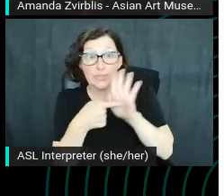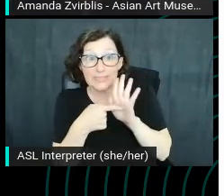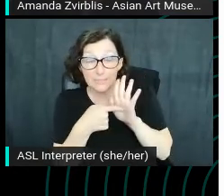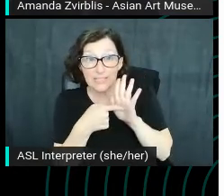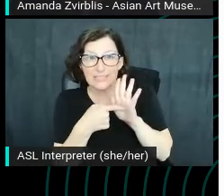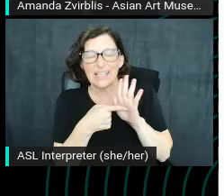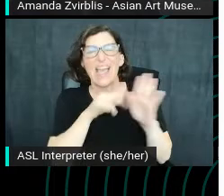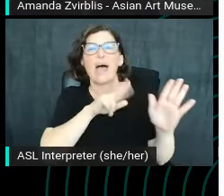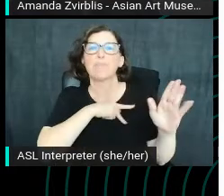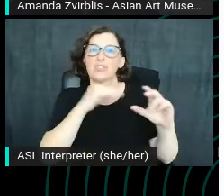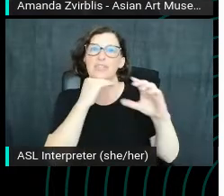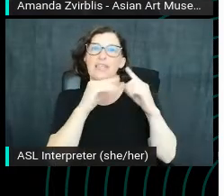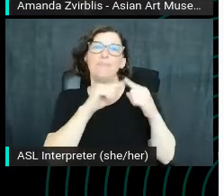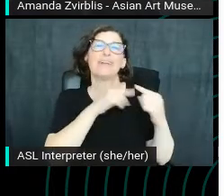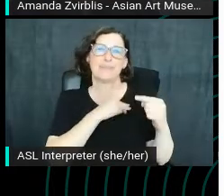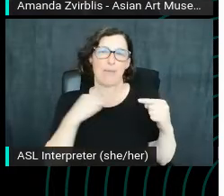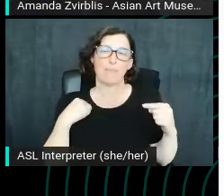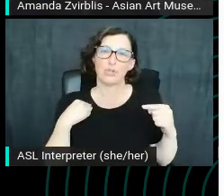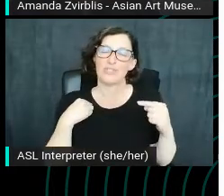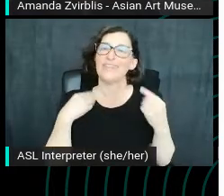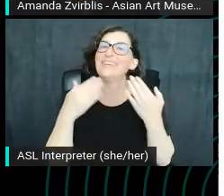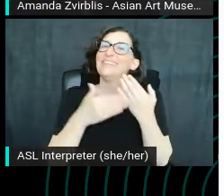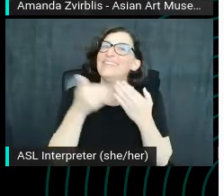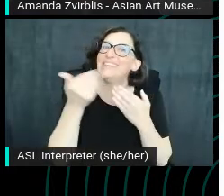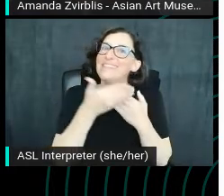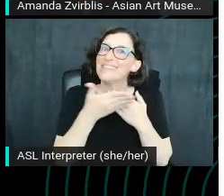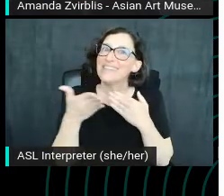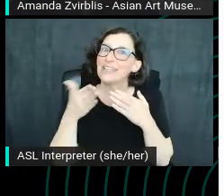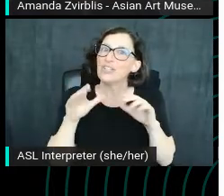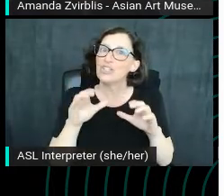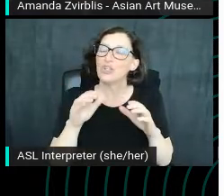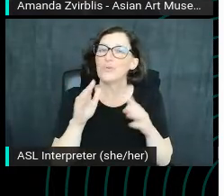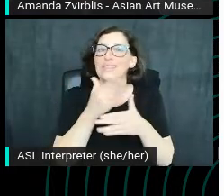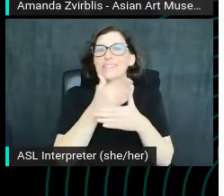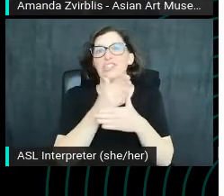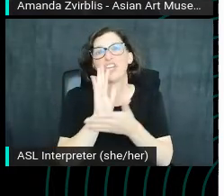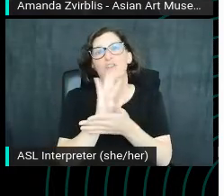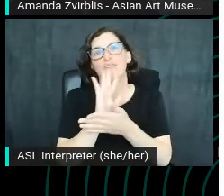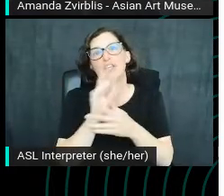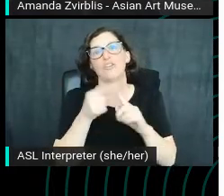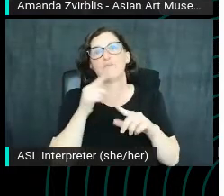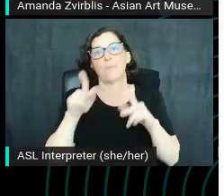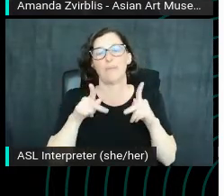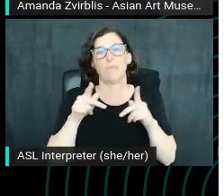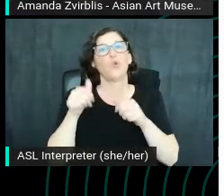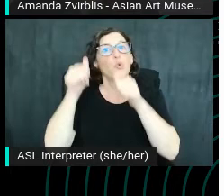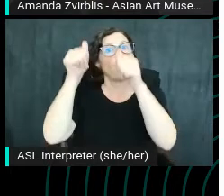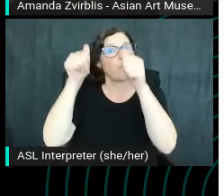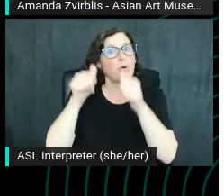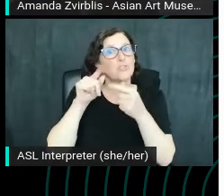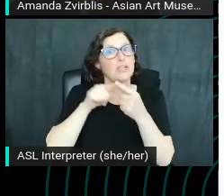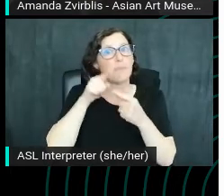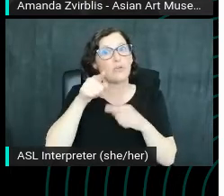The easiest thing to do which is also effective is share videos from people who are posting about you on social media.